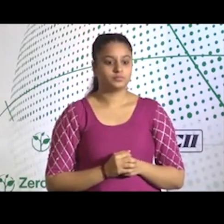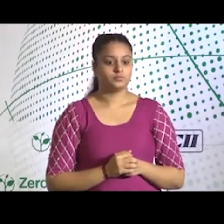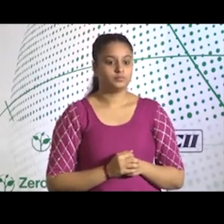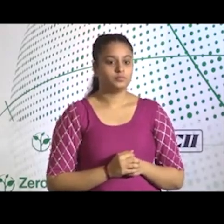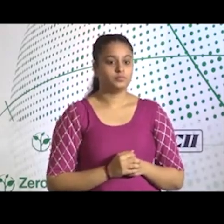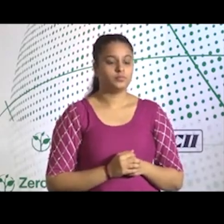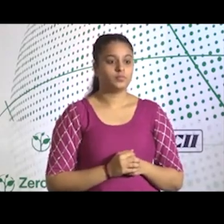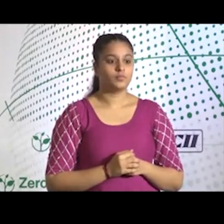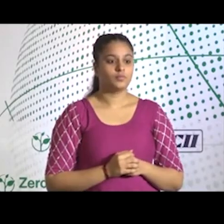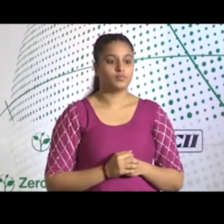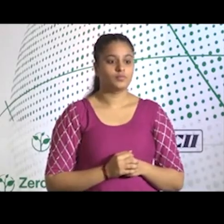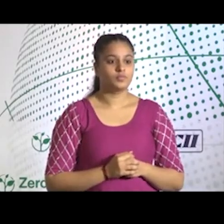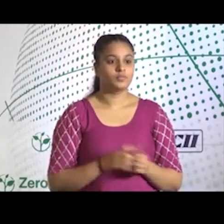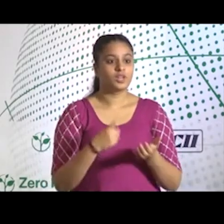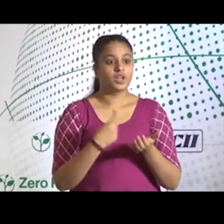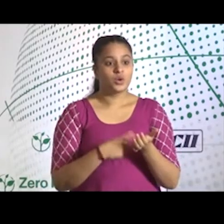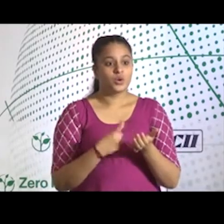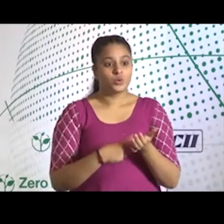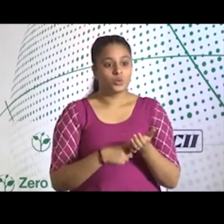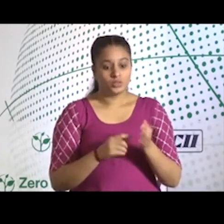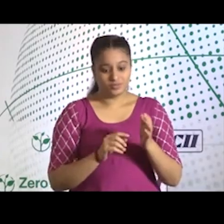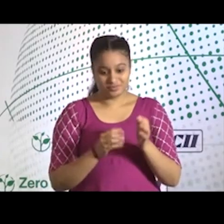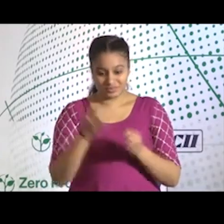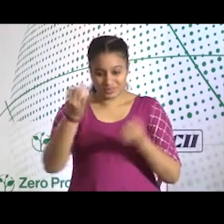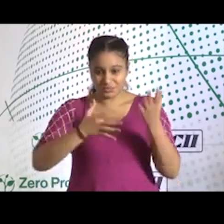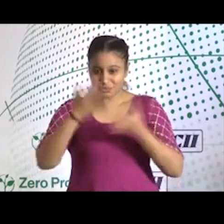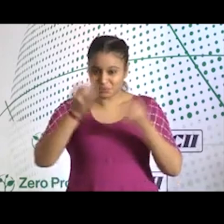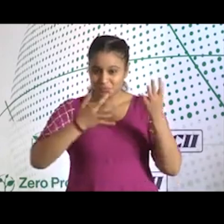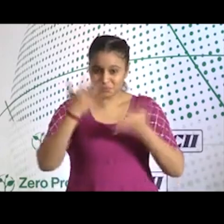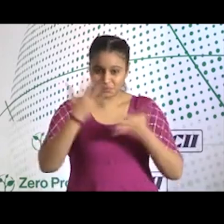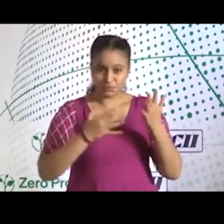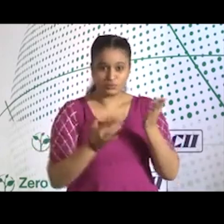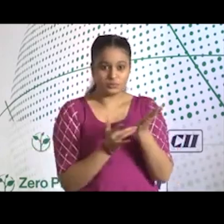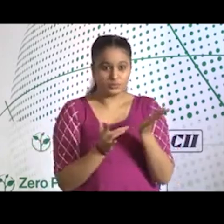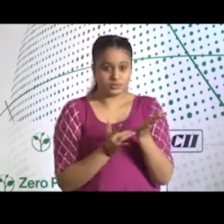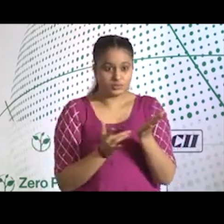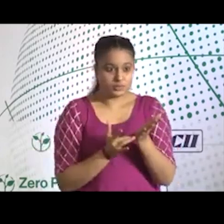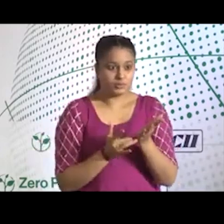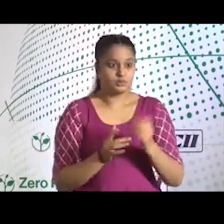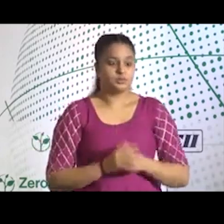on the role of innovative technologies for job creation in the Indian market.